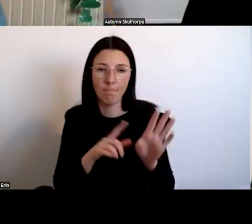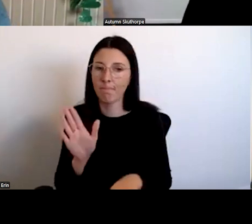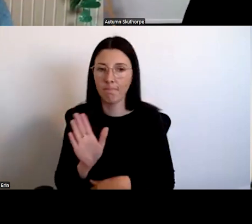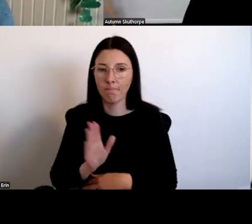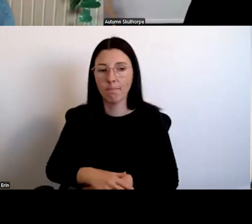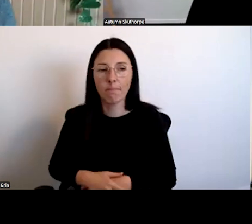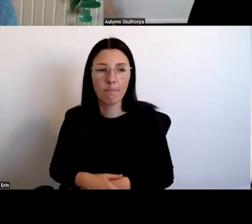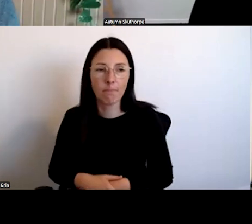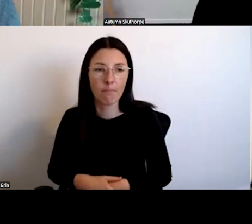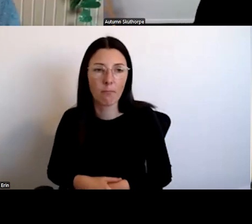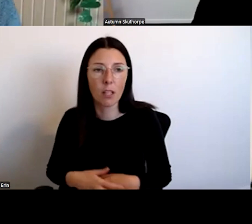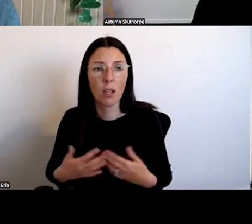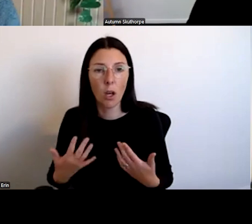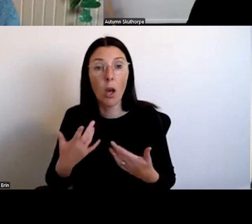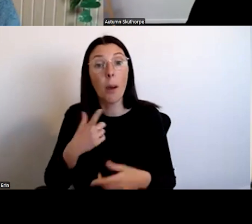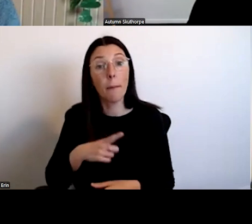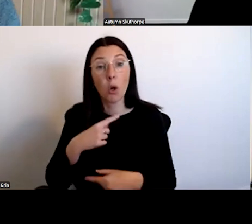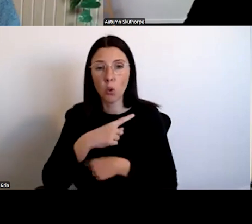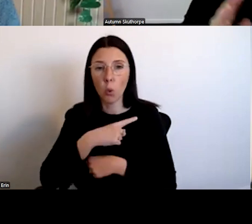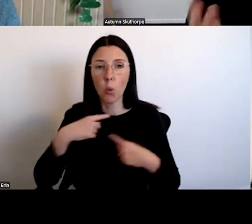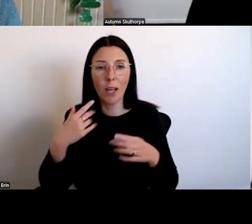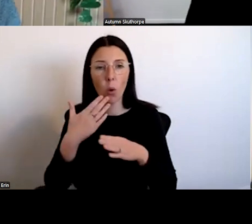Particularly because we work with deaf and disabled artists, we want to be